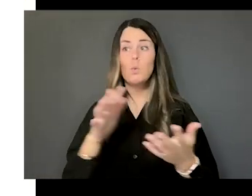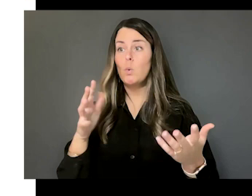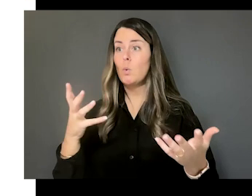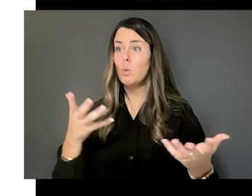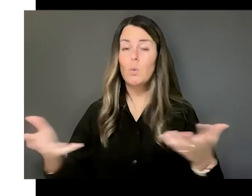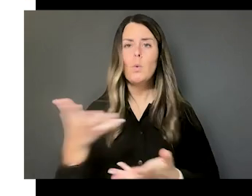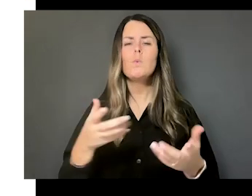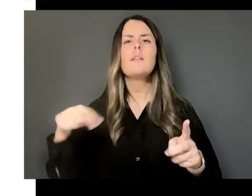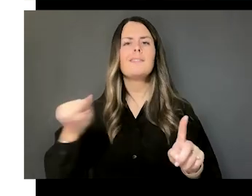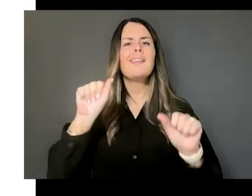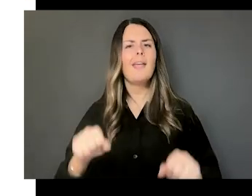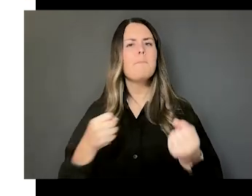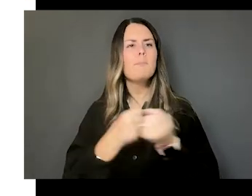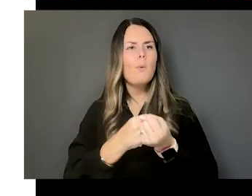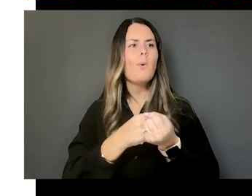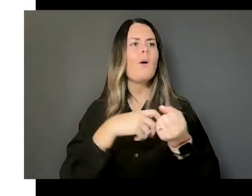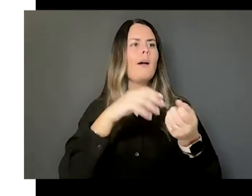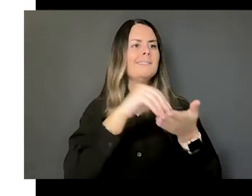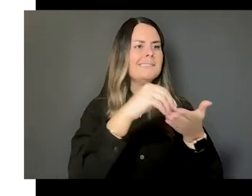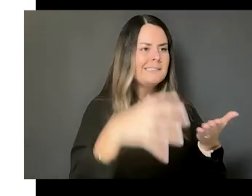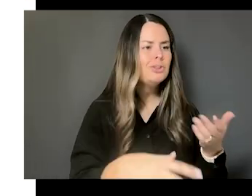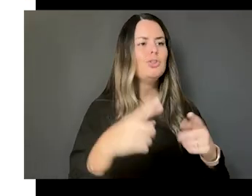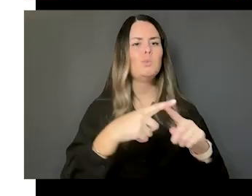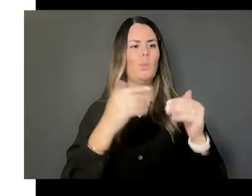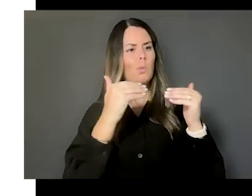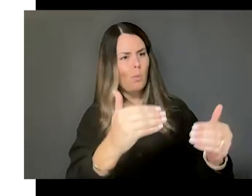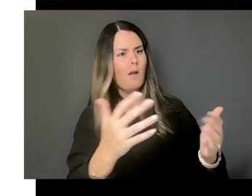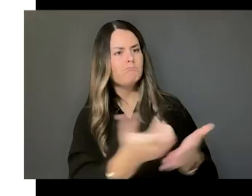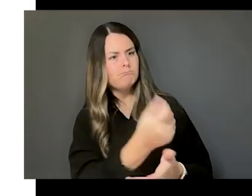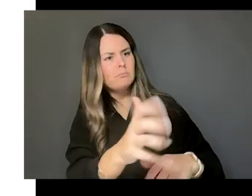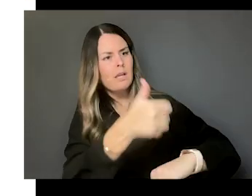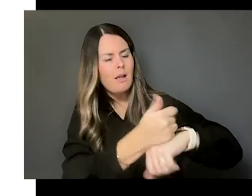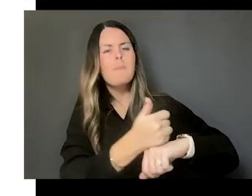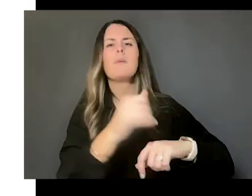they're able to support their teachers to implement Illustrative Math,